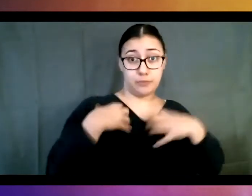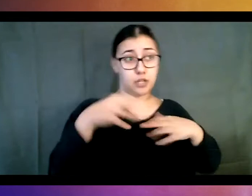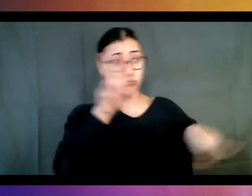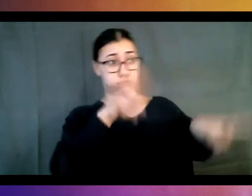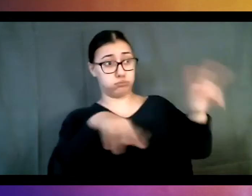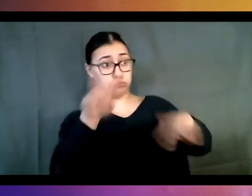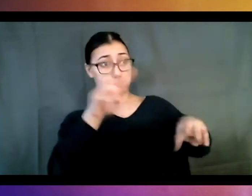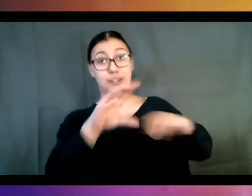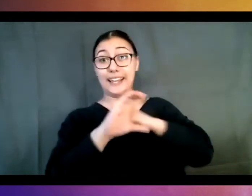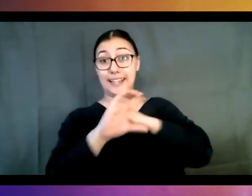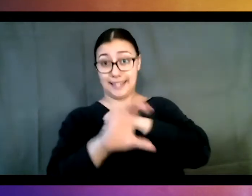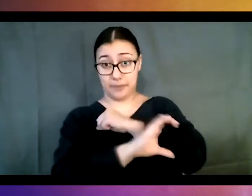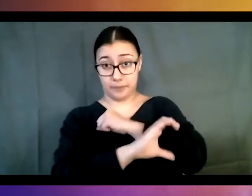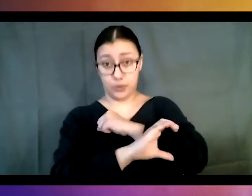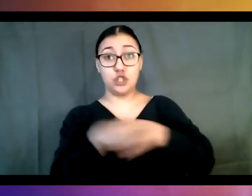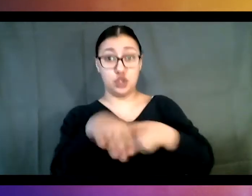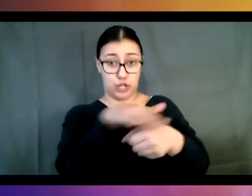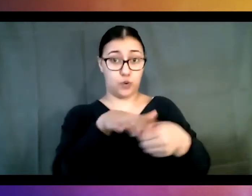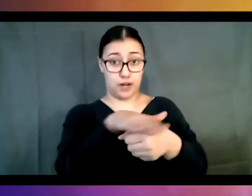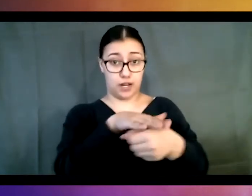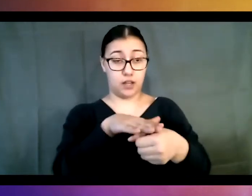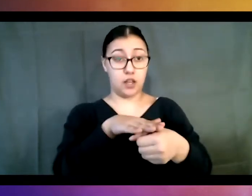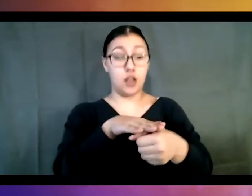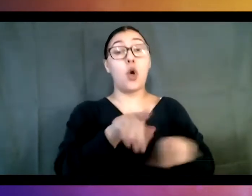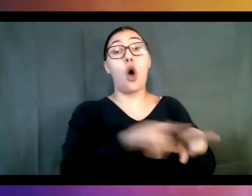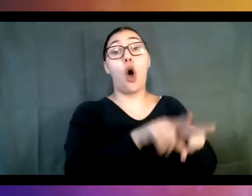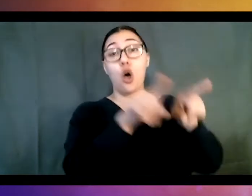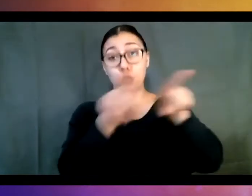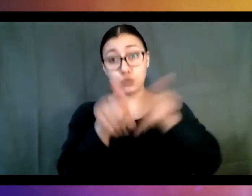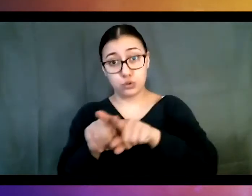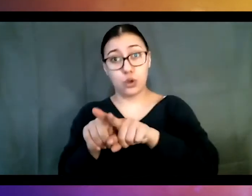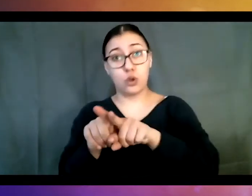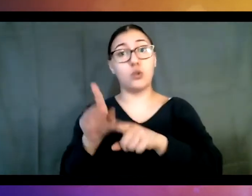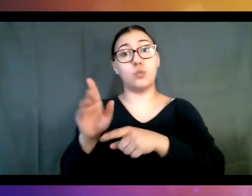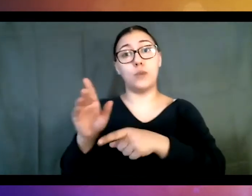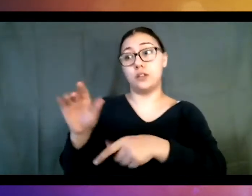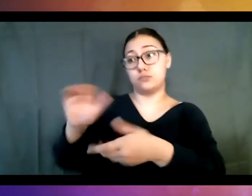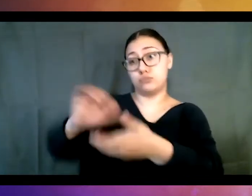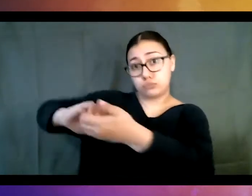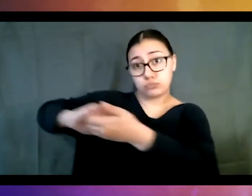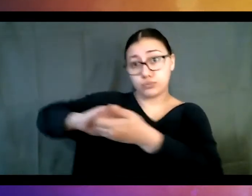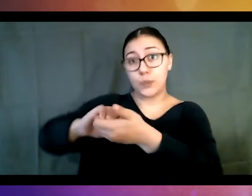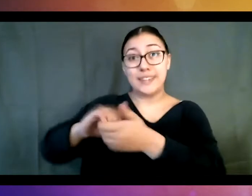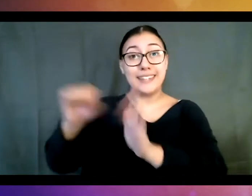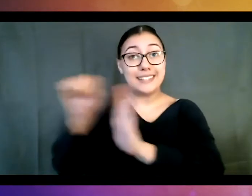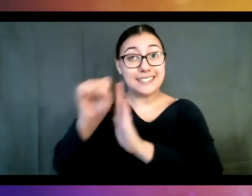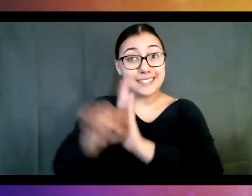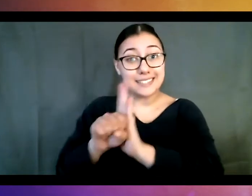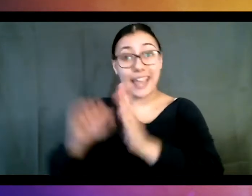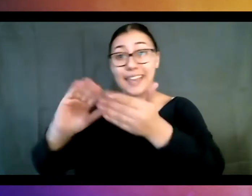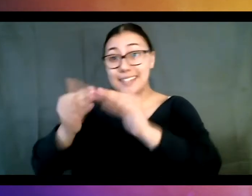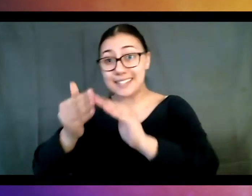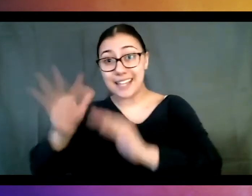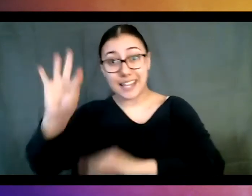provides community outreach and cooperates with other city, state, and federal anti-discrimination